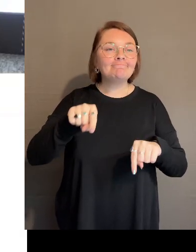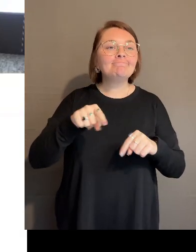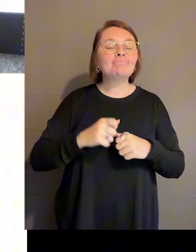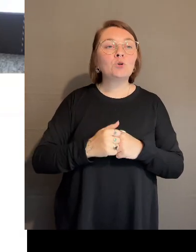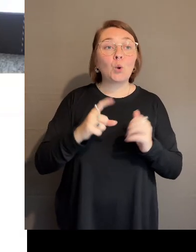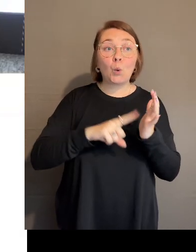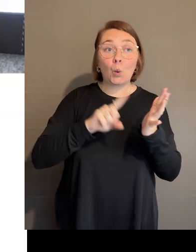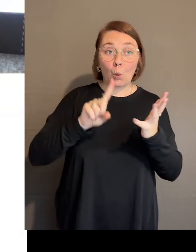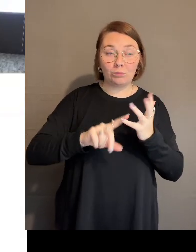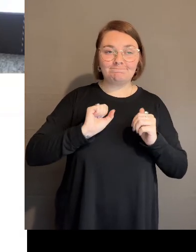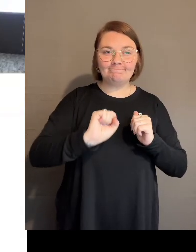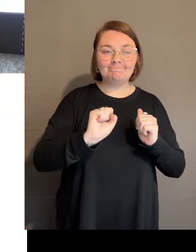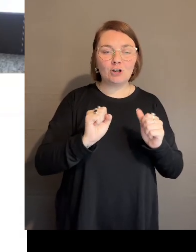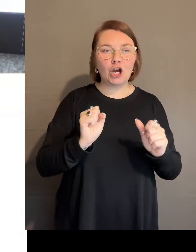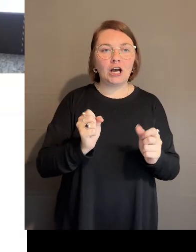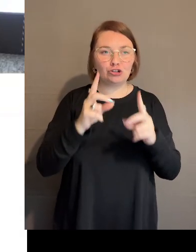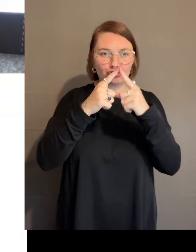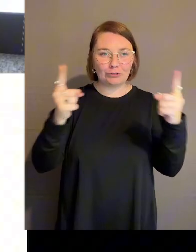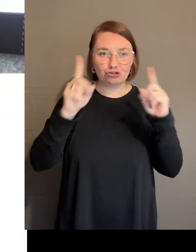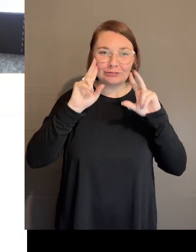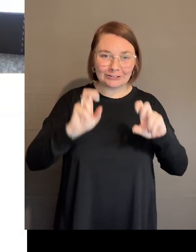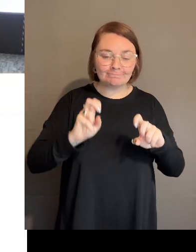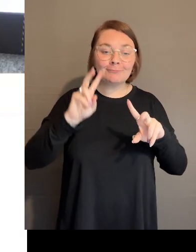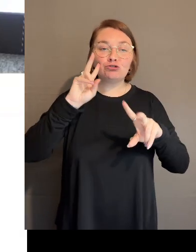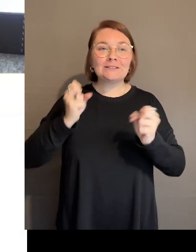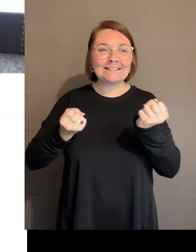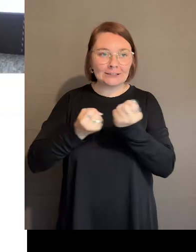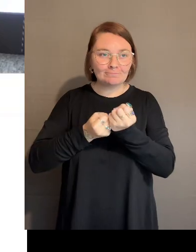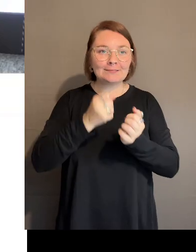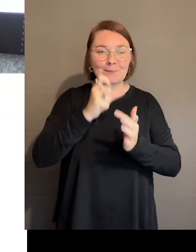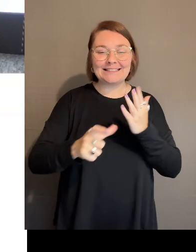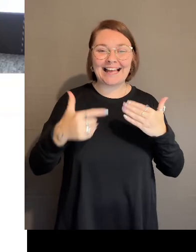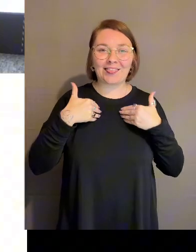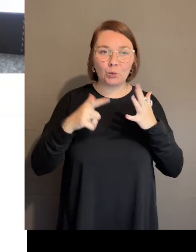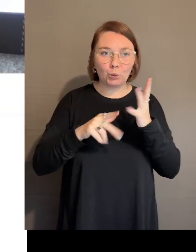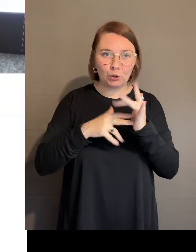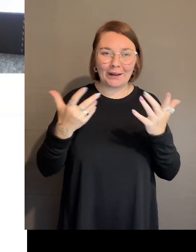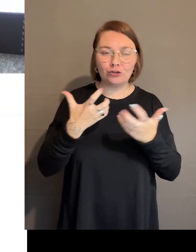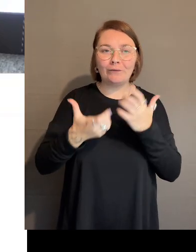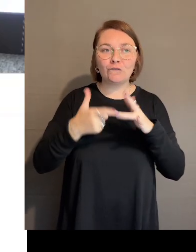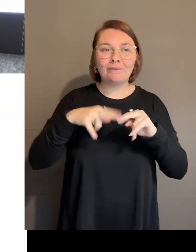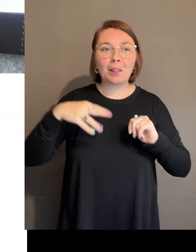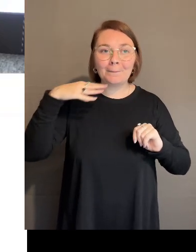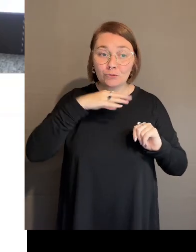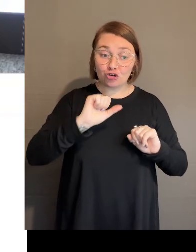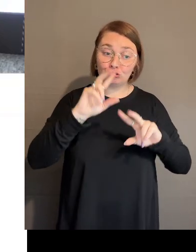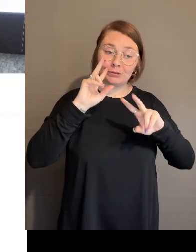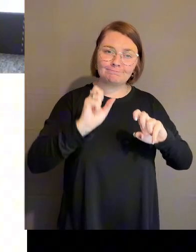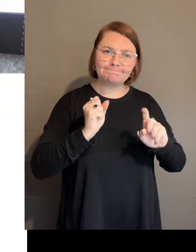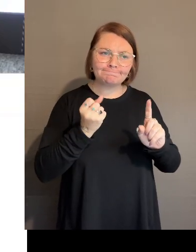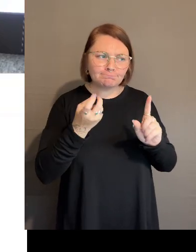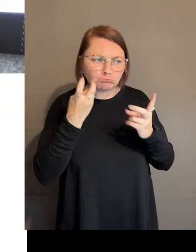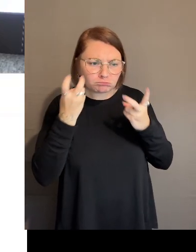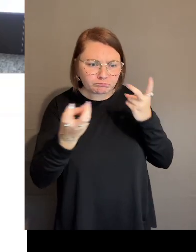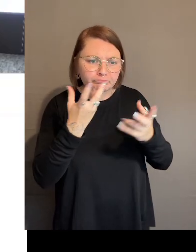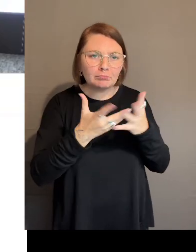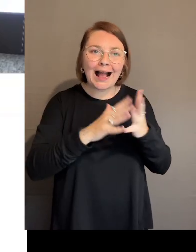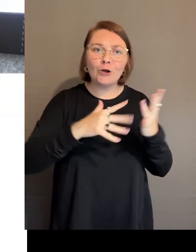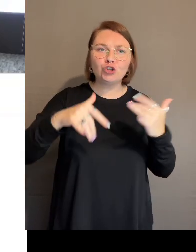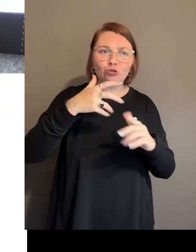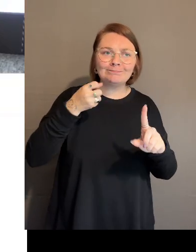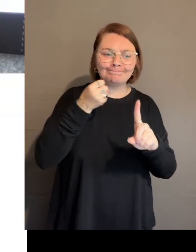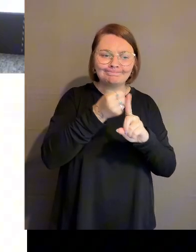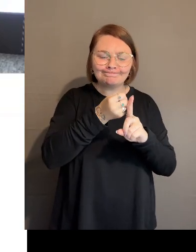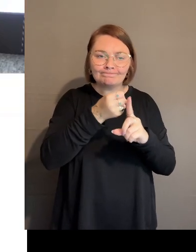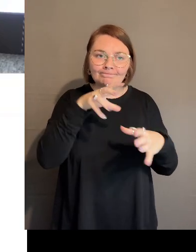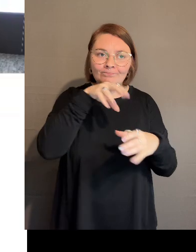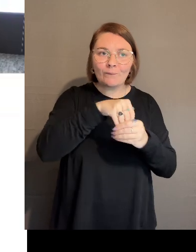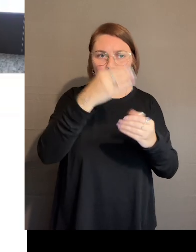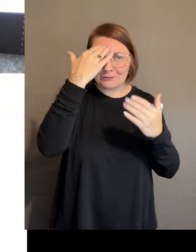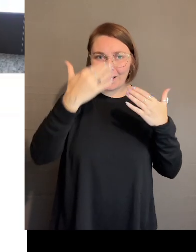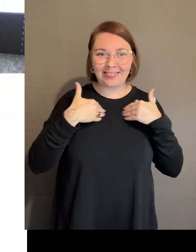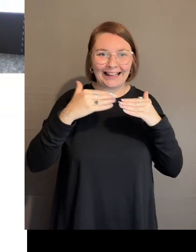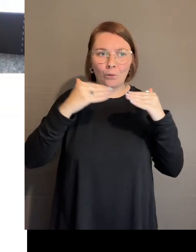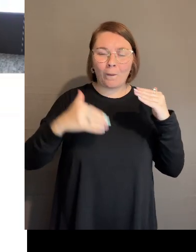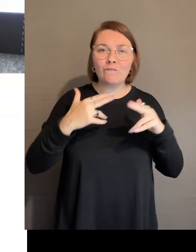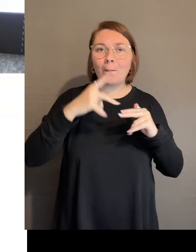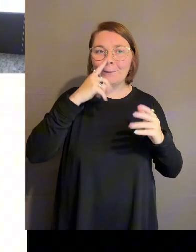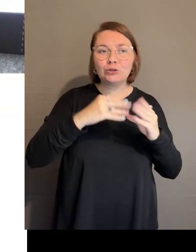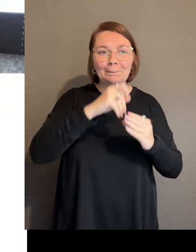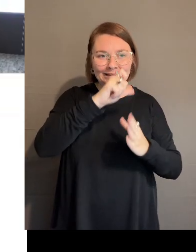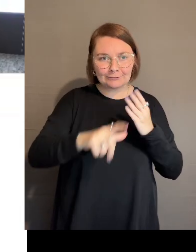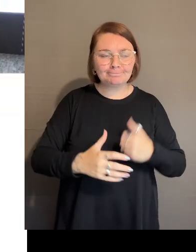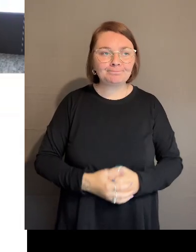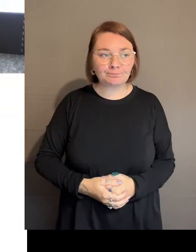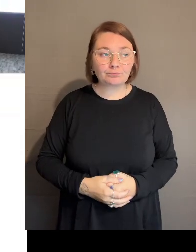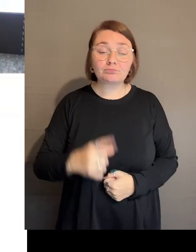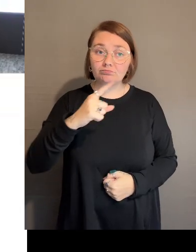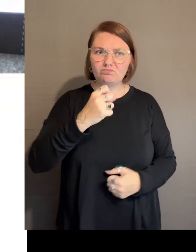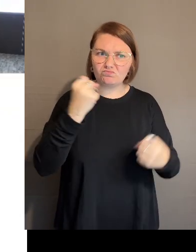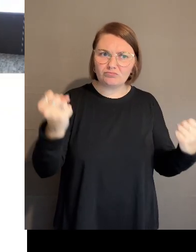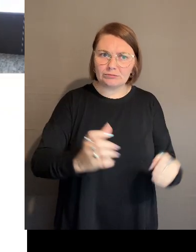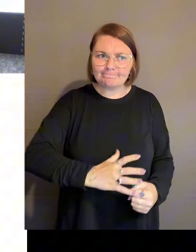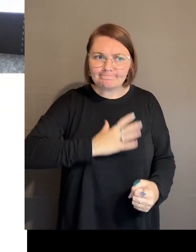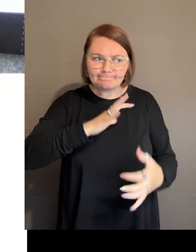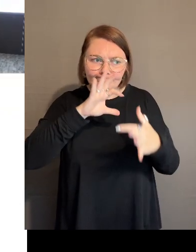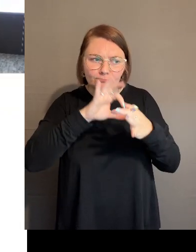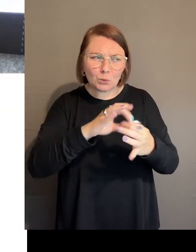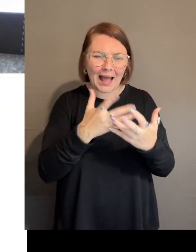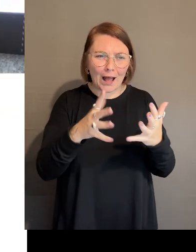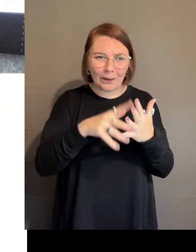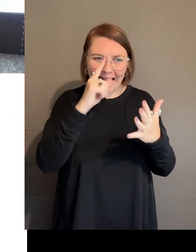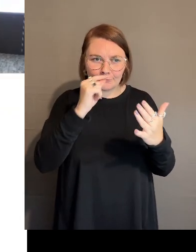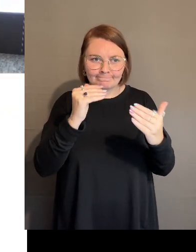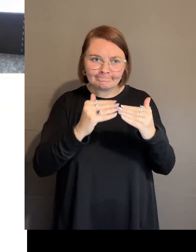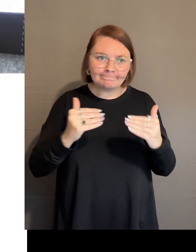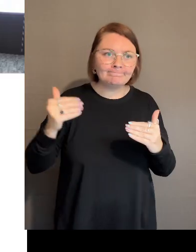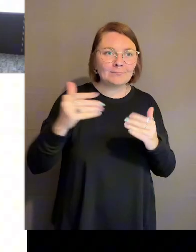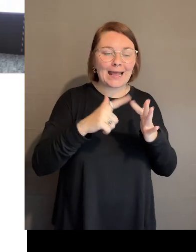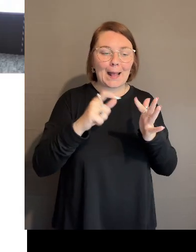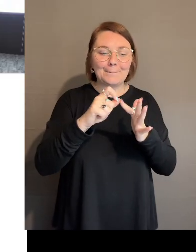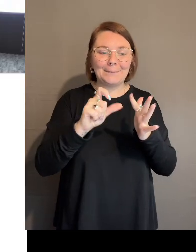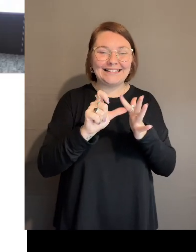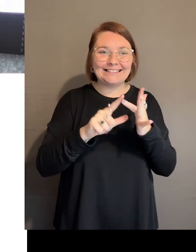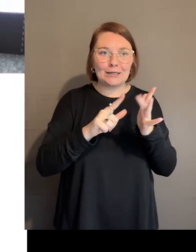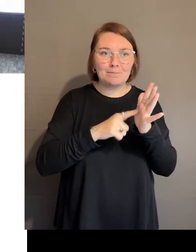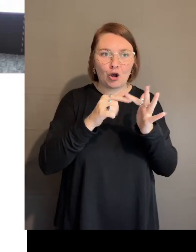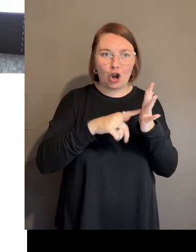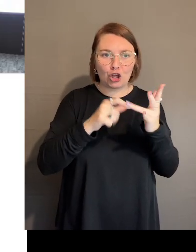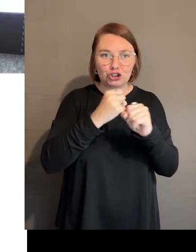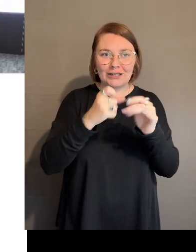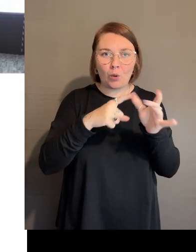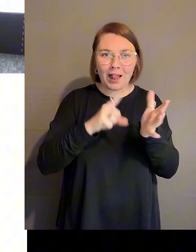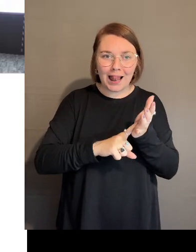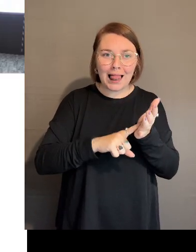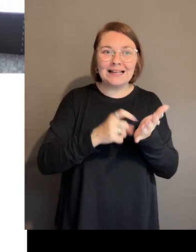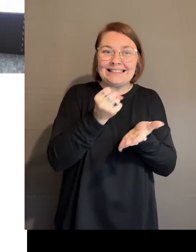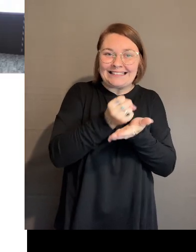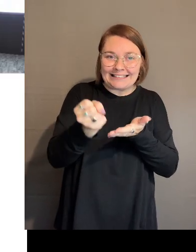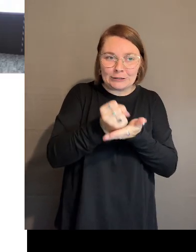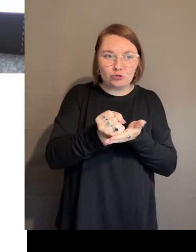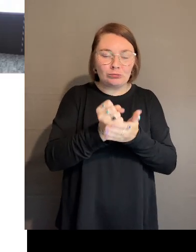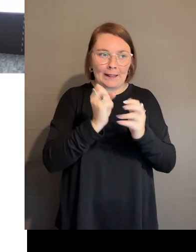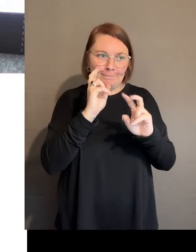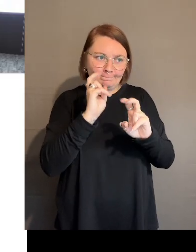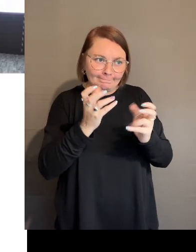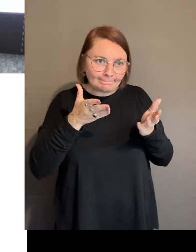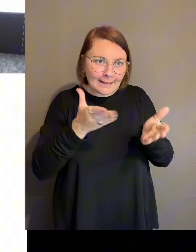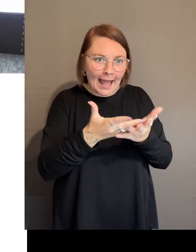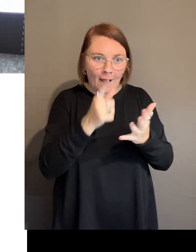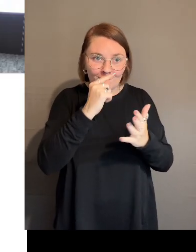Lou is a graduate researcher and research assistant in the Disciplinary Health Unit at the University of Melbourne, and her research explores how social factors contribute to mental health inequalities for people with disability. Lou has a strong interest in applying advanced epidemiological methods and statistical methods to the analysis of longitudinal surveys, so…